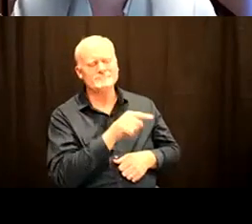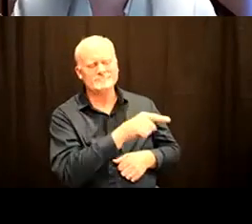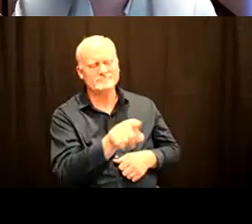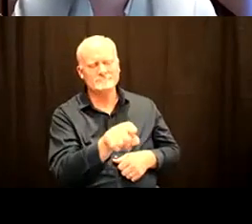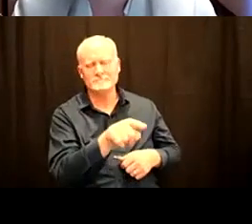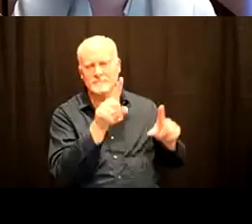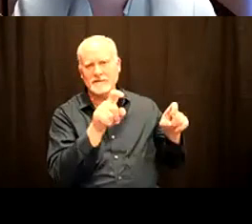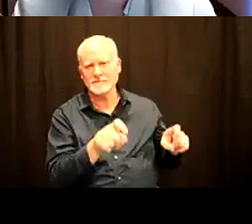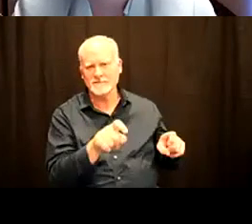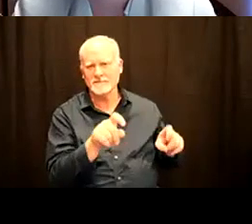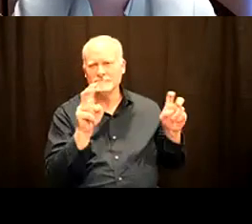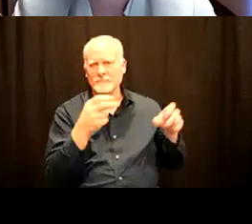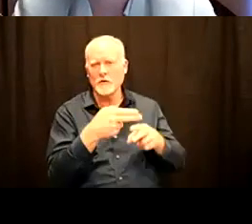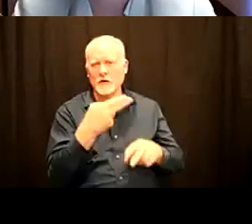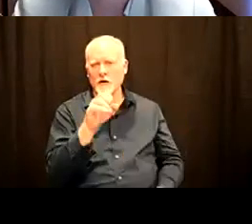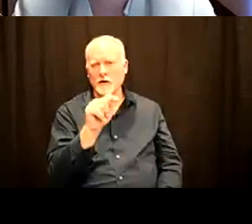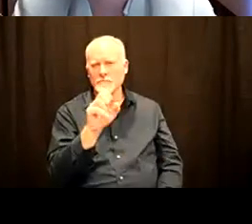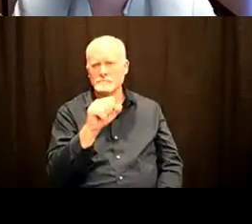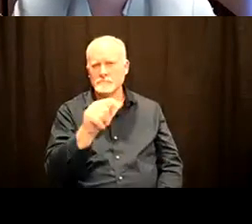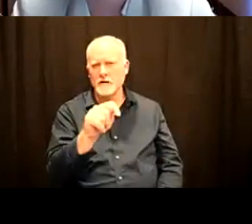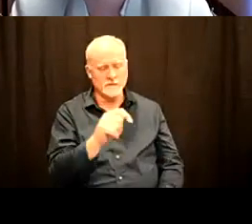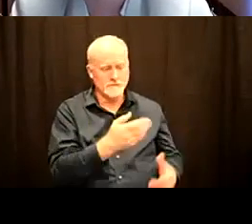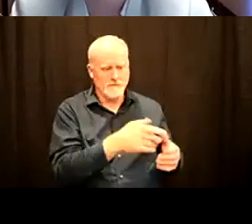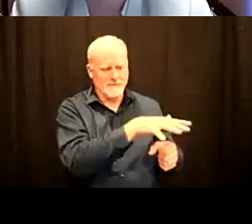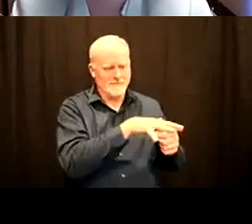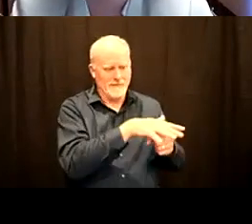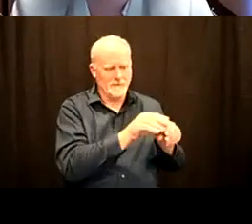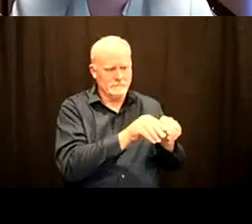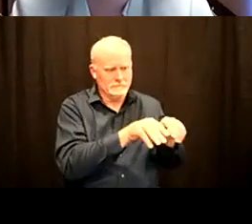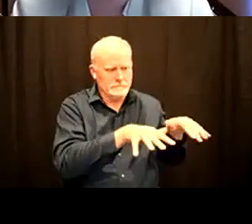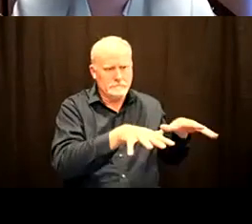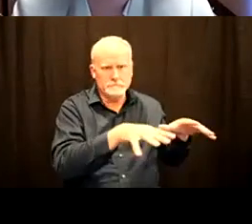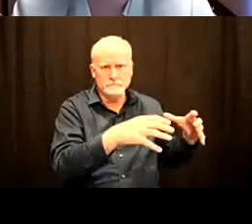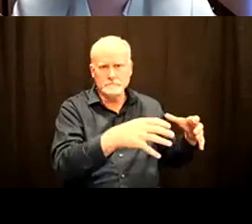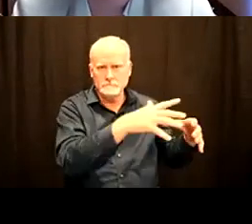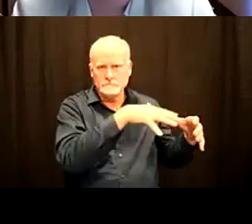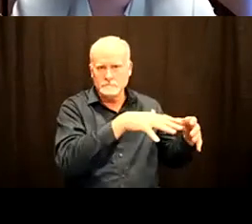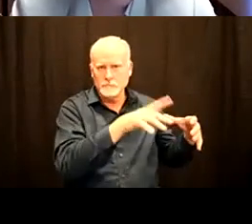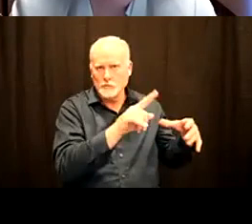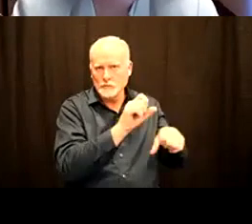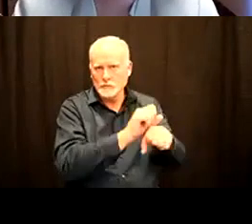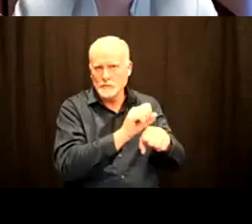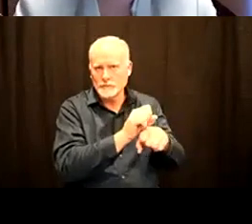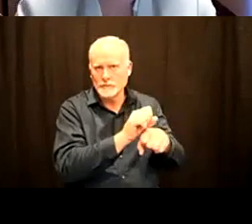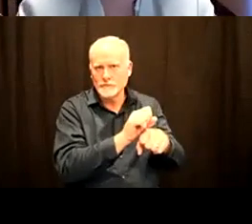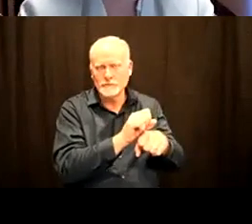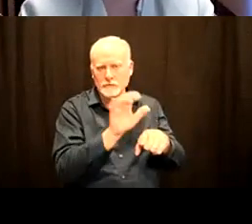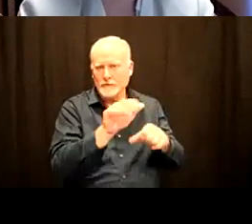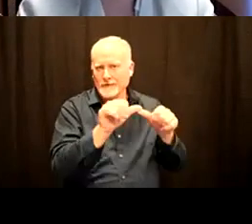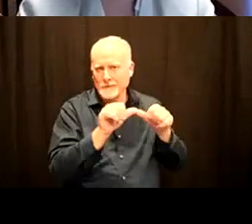hot spot testing would be personally communicated by employee health testing for students is similar